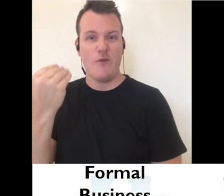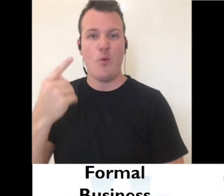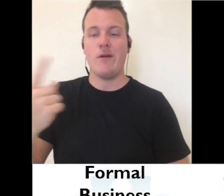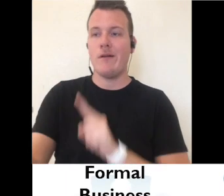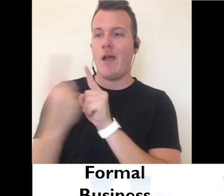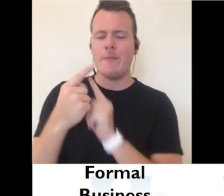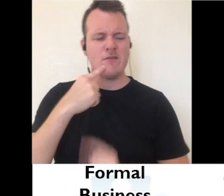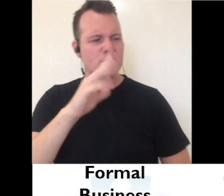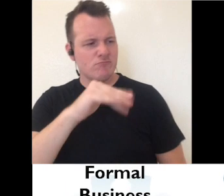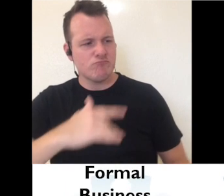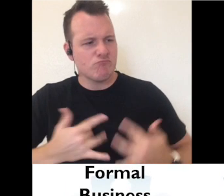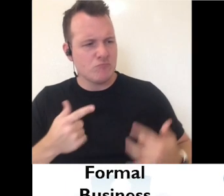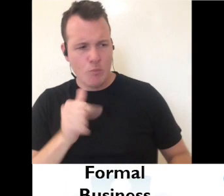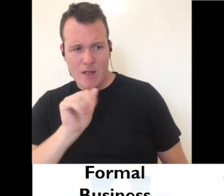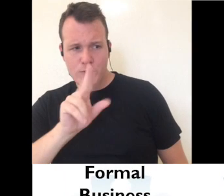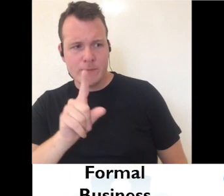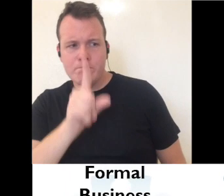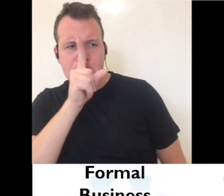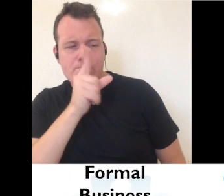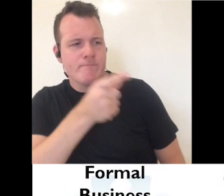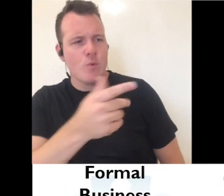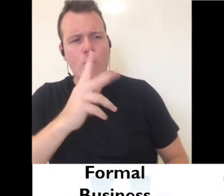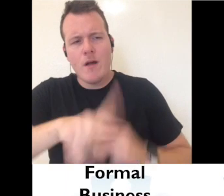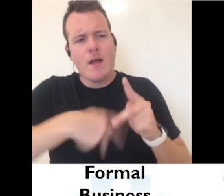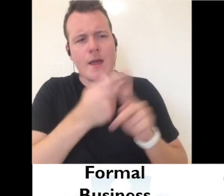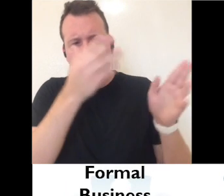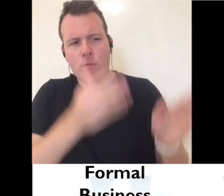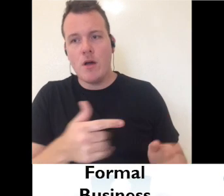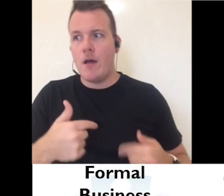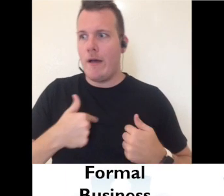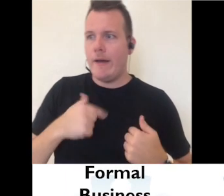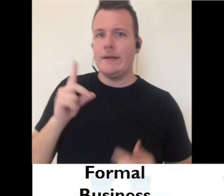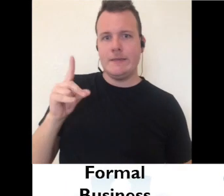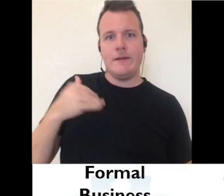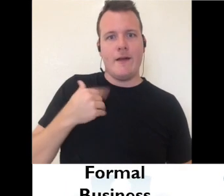even though I had a doctorate in audiology for all of my career? But the